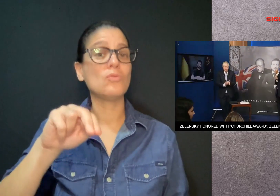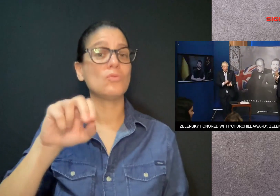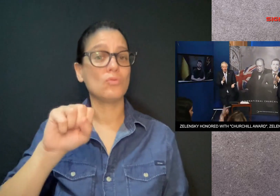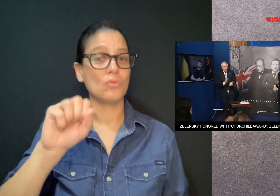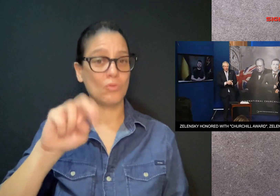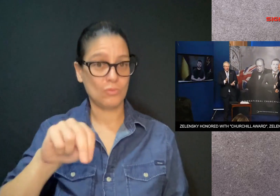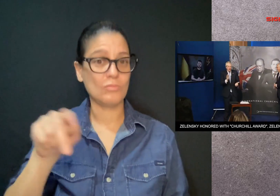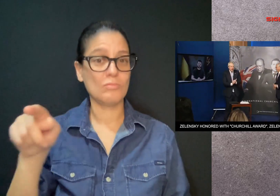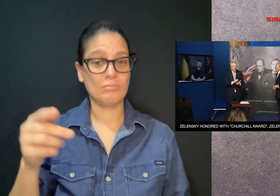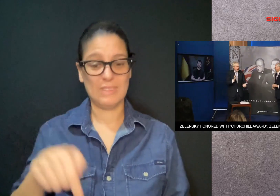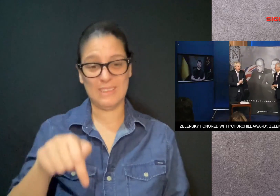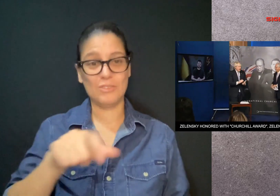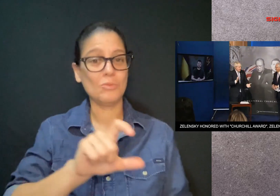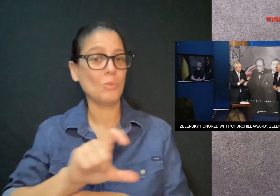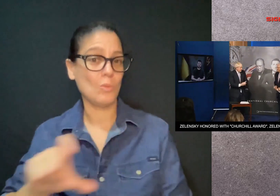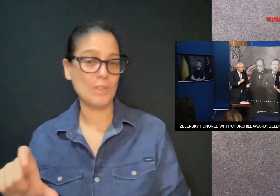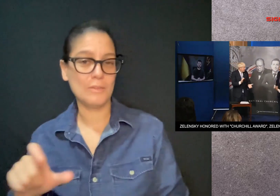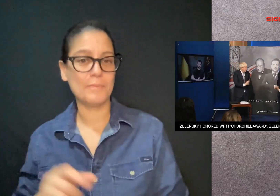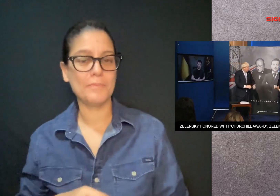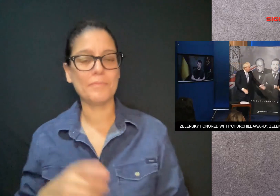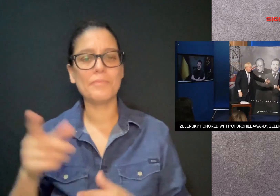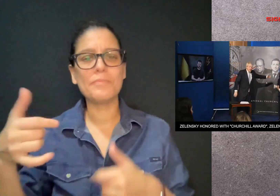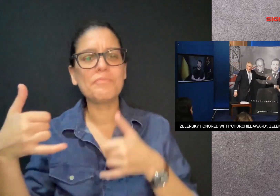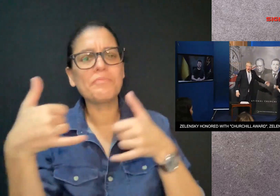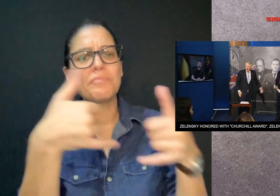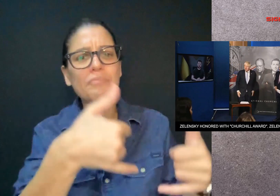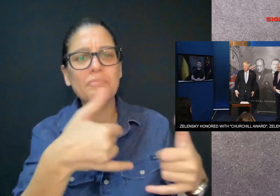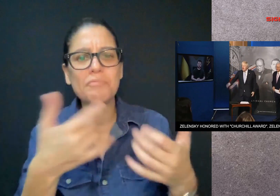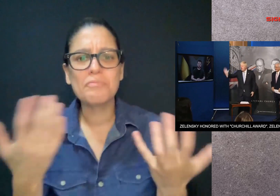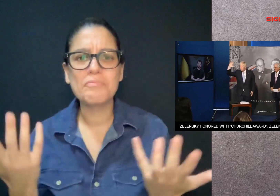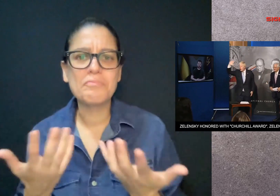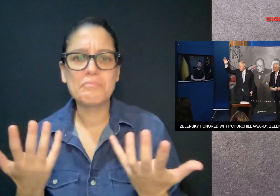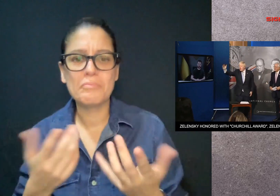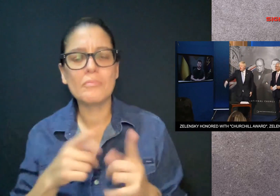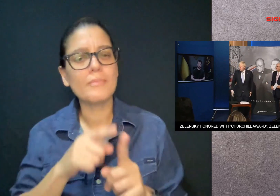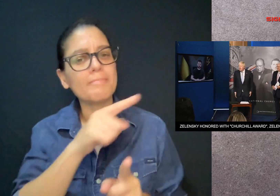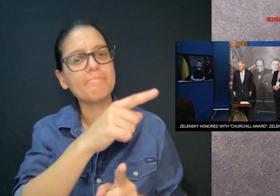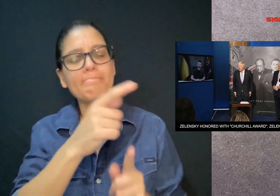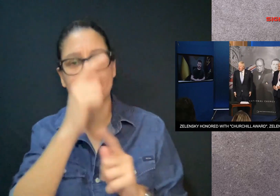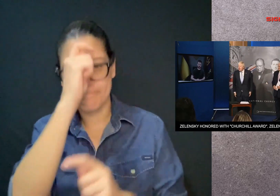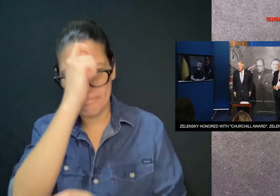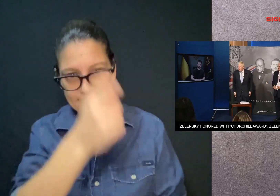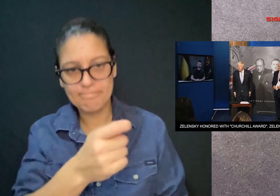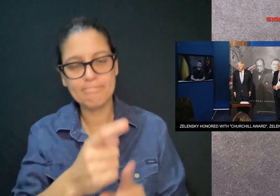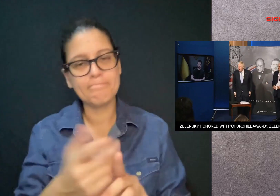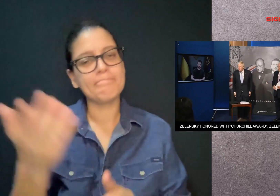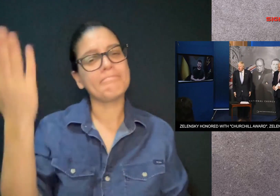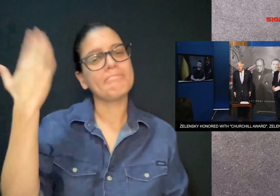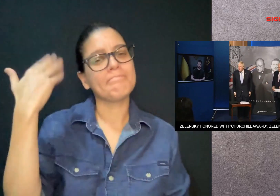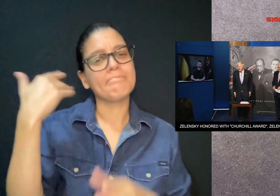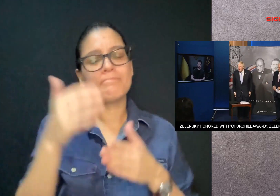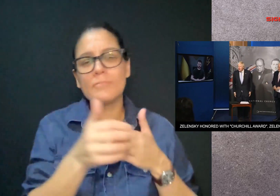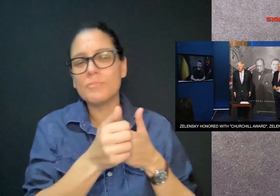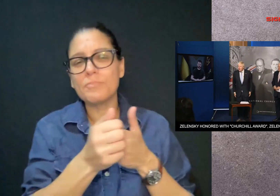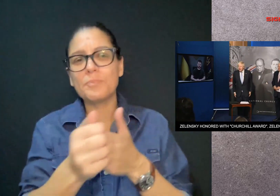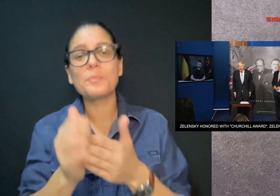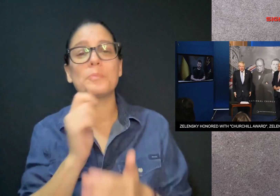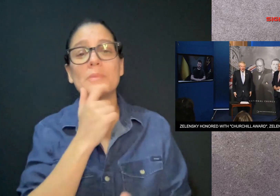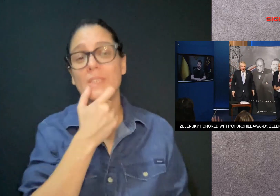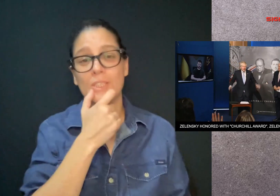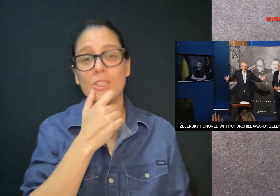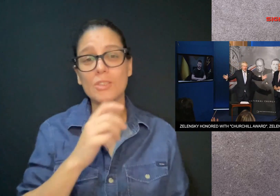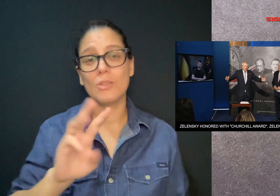Prime Minister Boris Johnson earlier this week